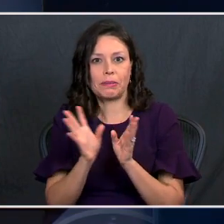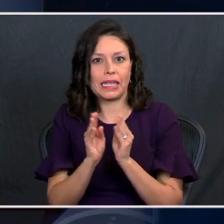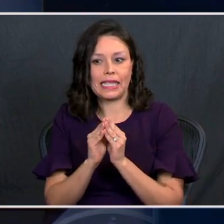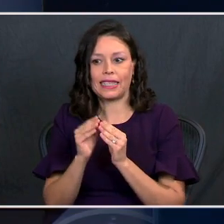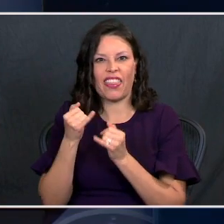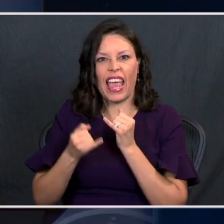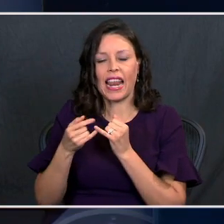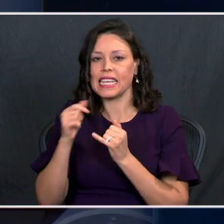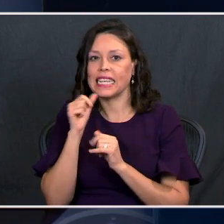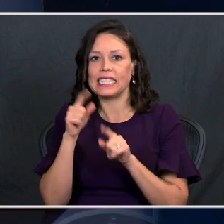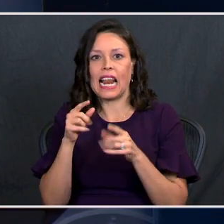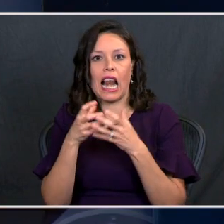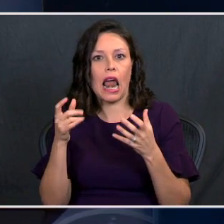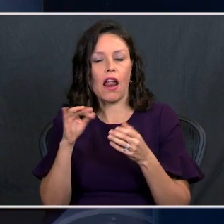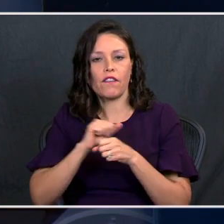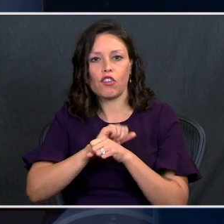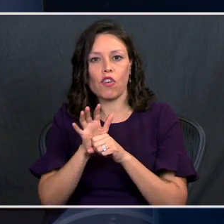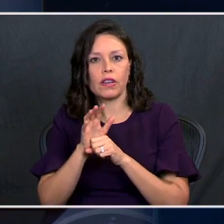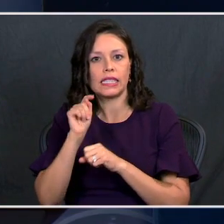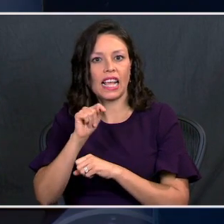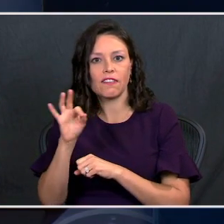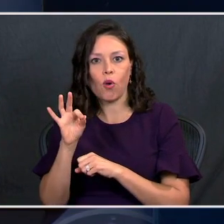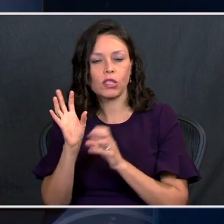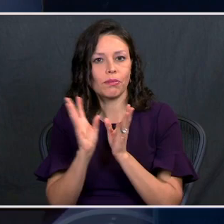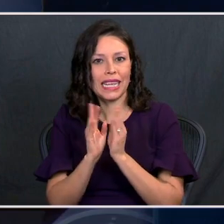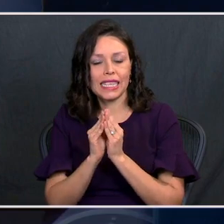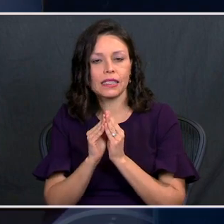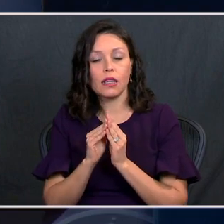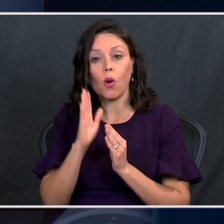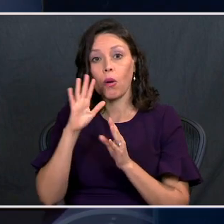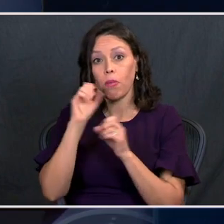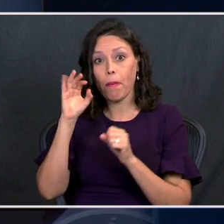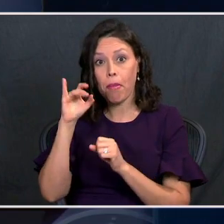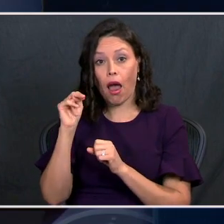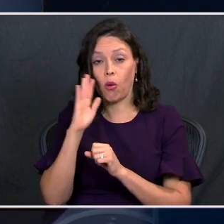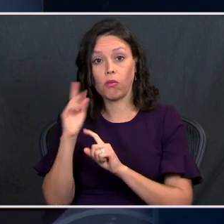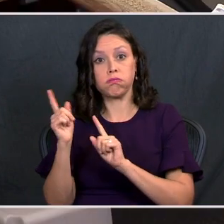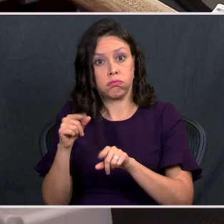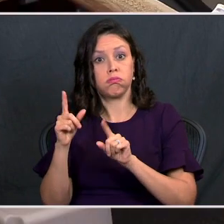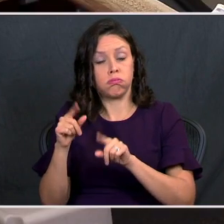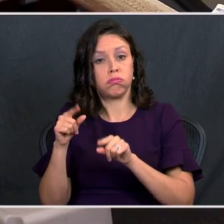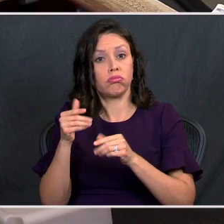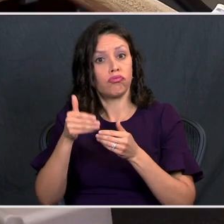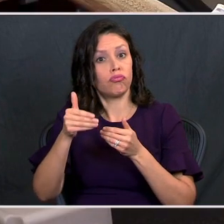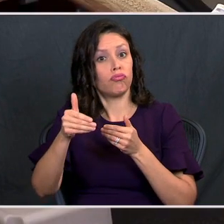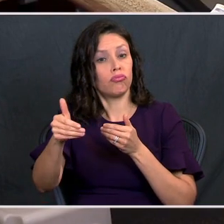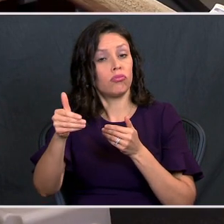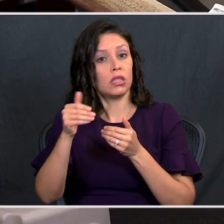He did not attend a lot of the coronavirus task force briefings. Is President Biden going to attend those task force meetings